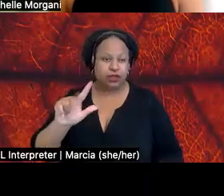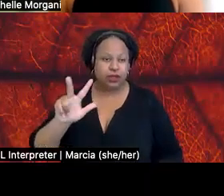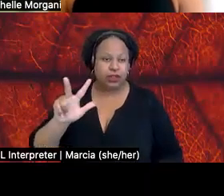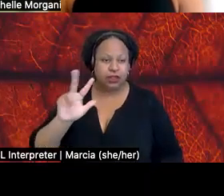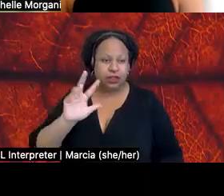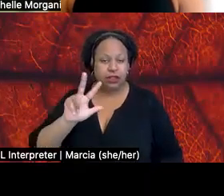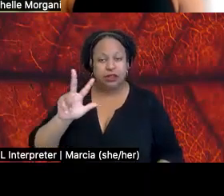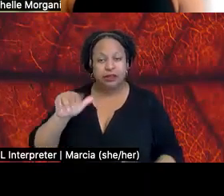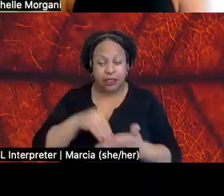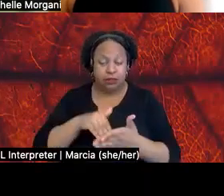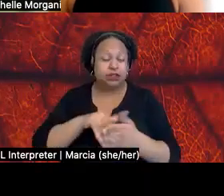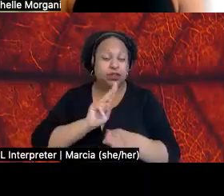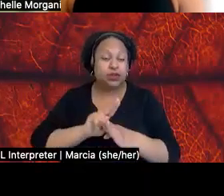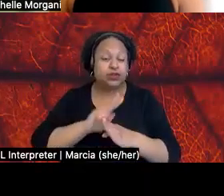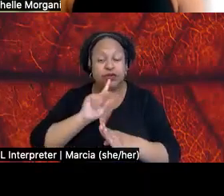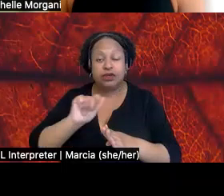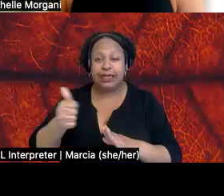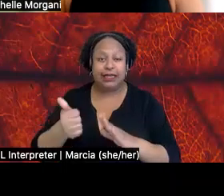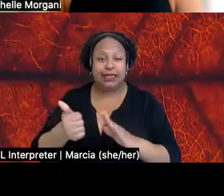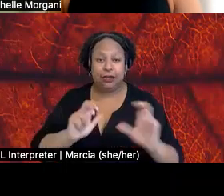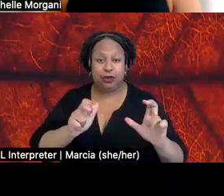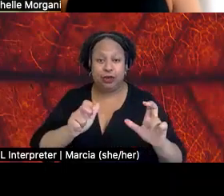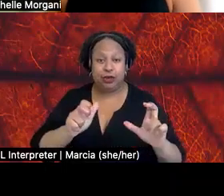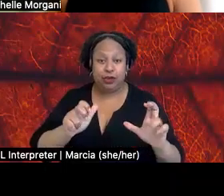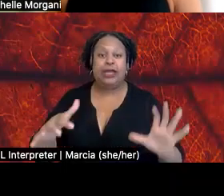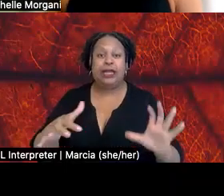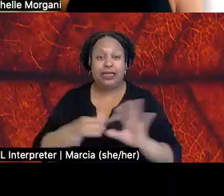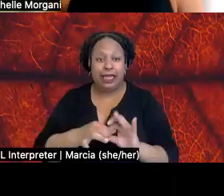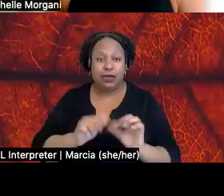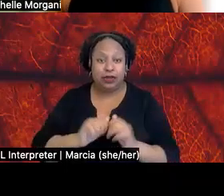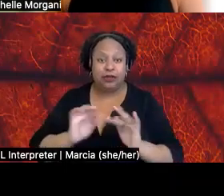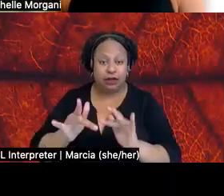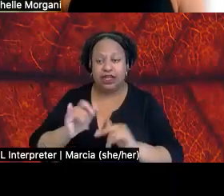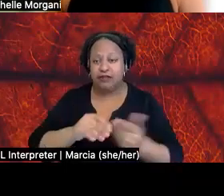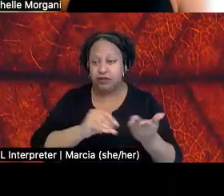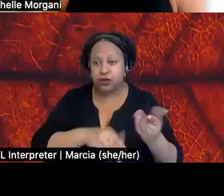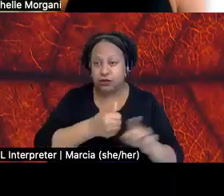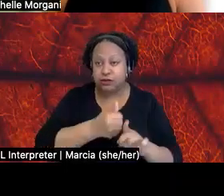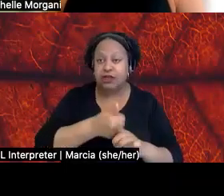internet so long as the student has their log in credentials. Next slide, please.